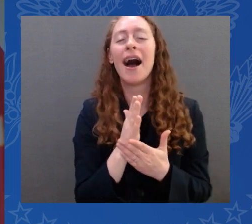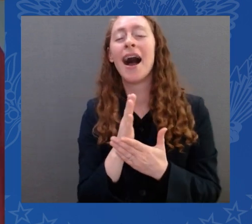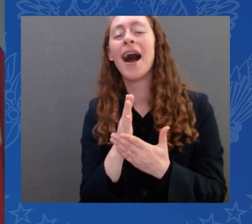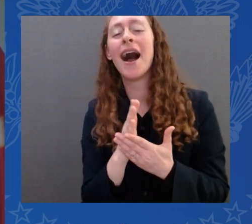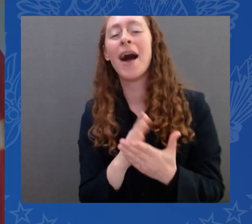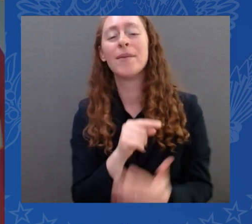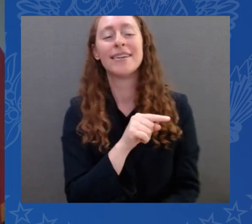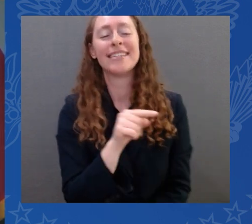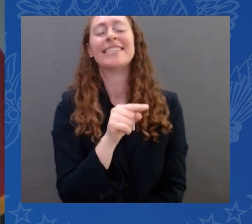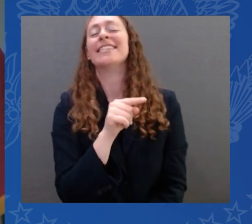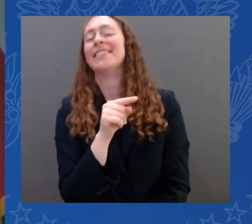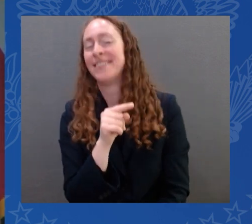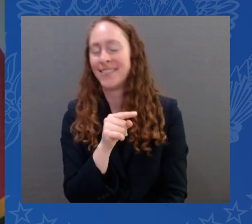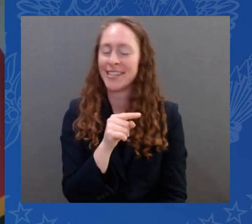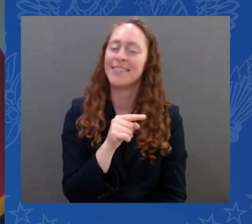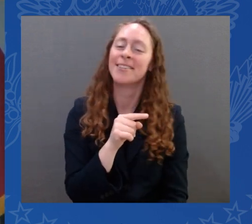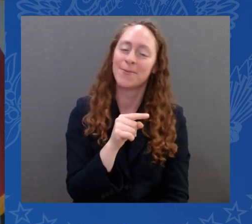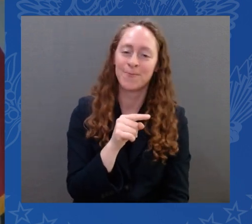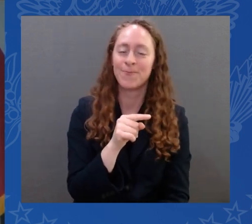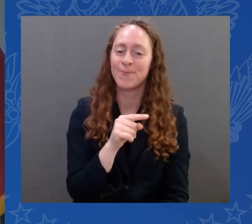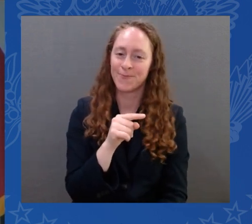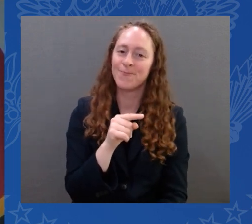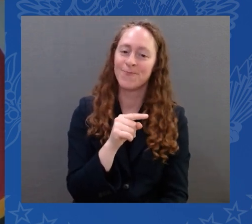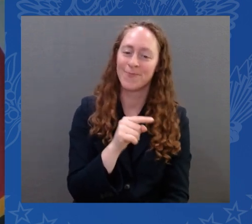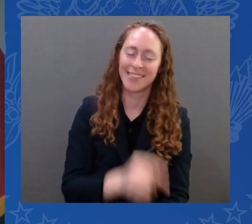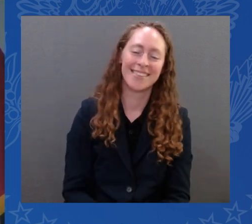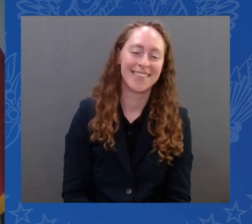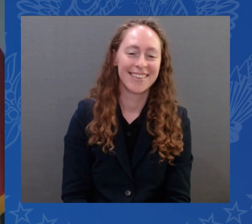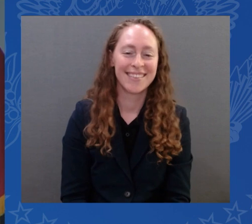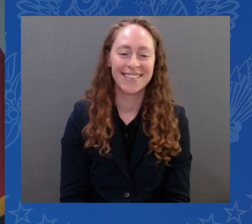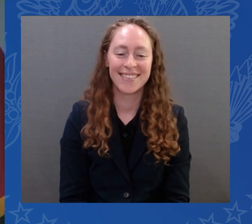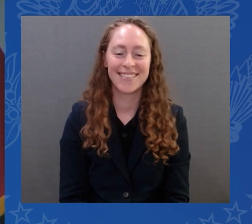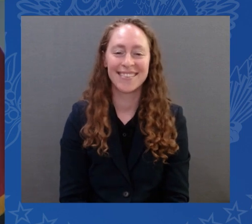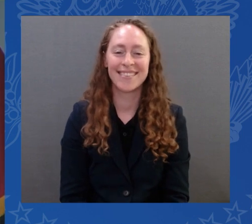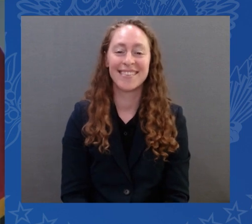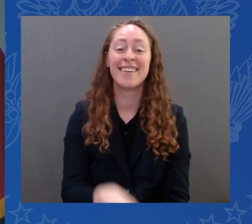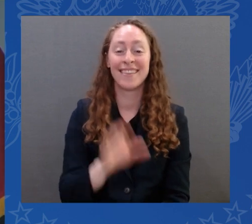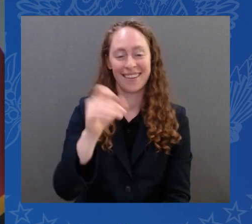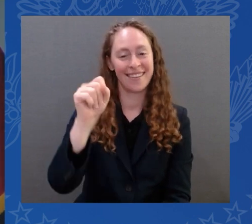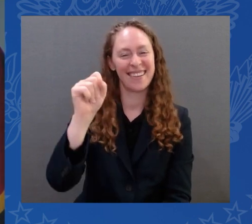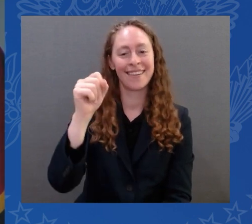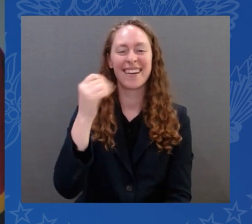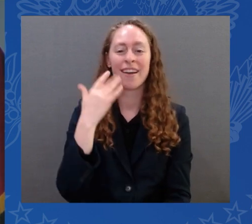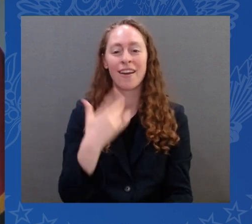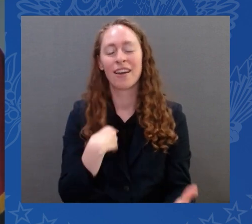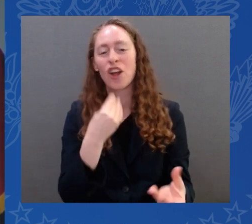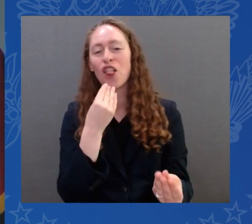anyway. Unfortunately, this --